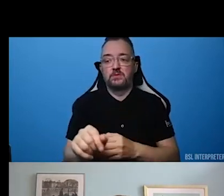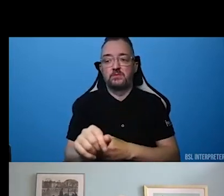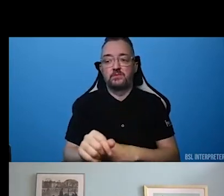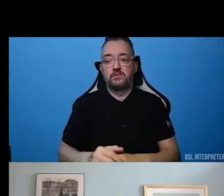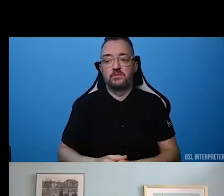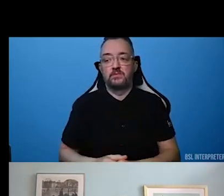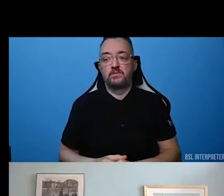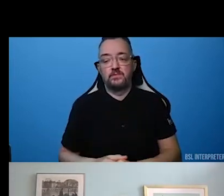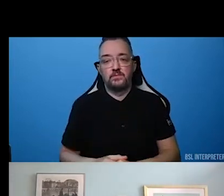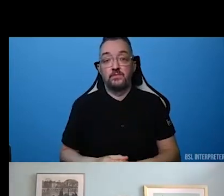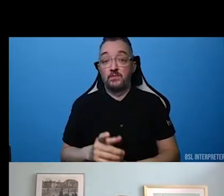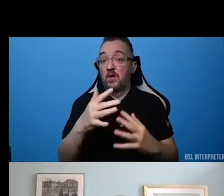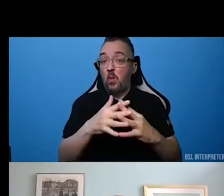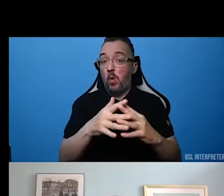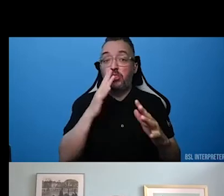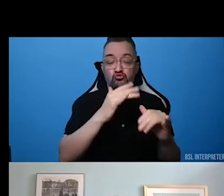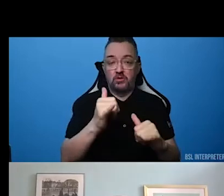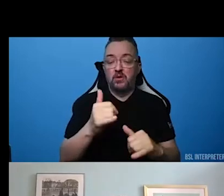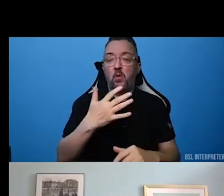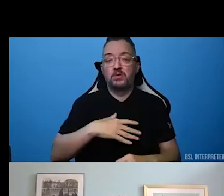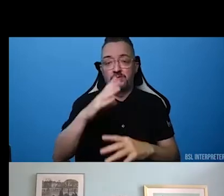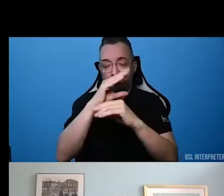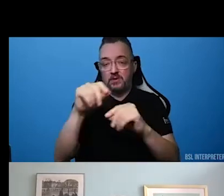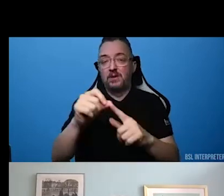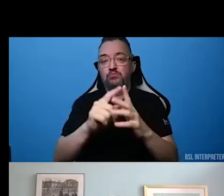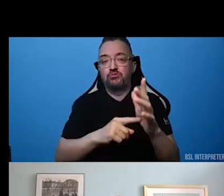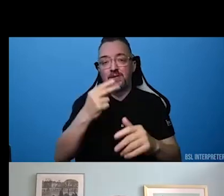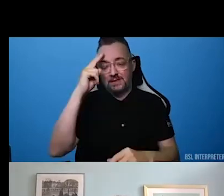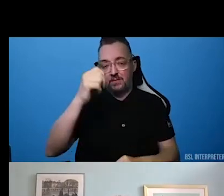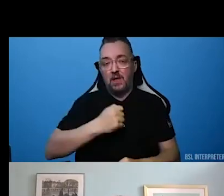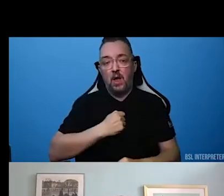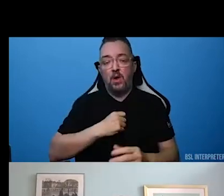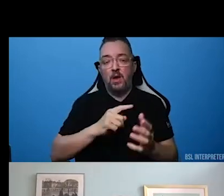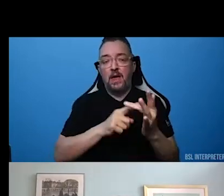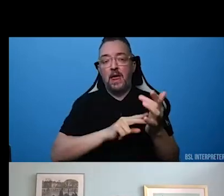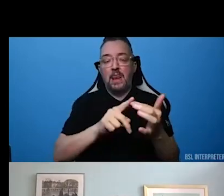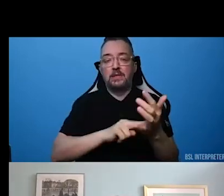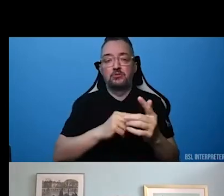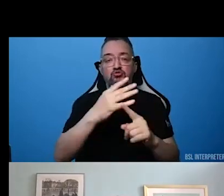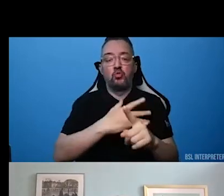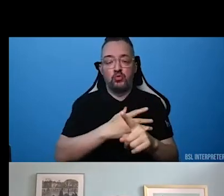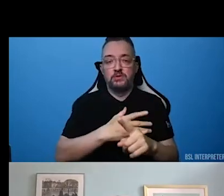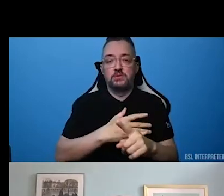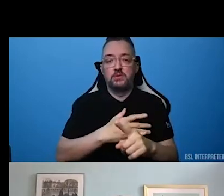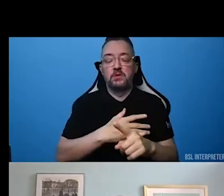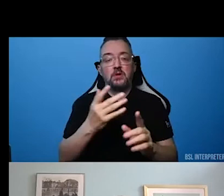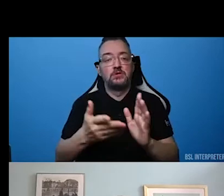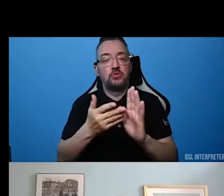Just well worth checking out. I'd also like to flag up a project called Our Linen Stories run by John Ennis